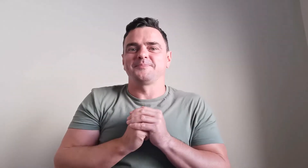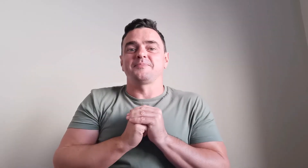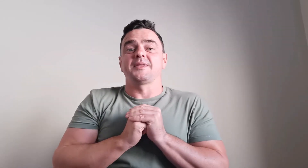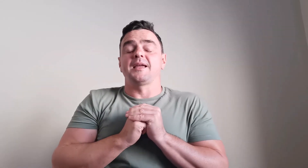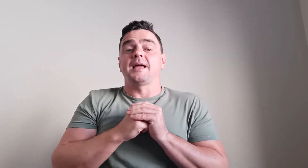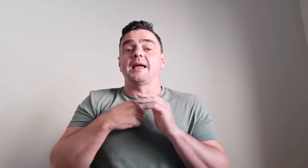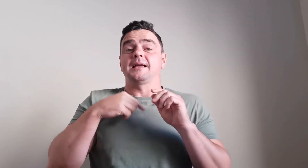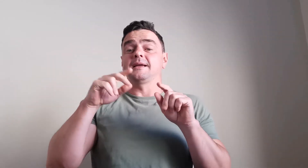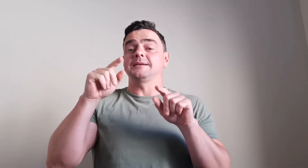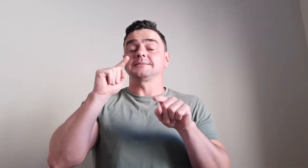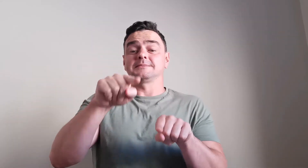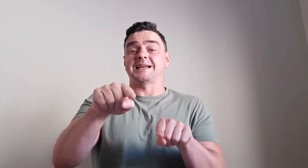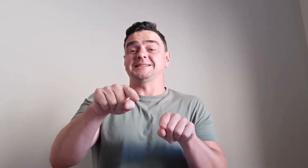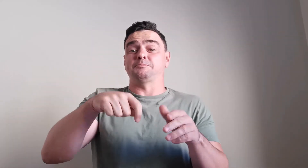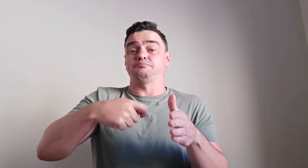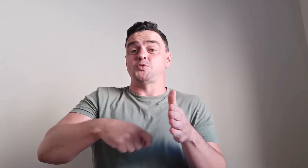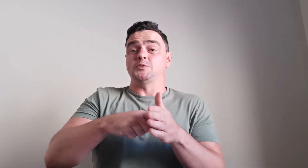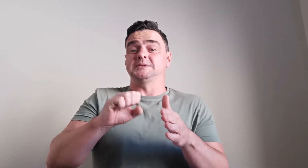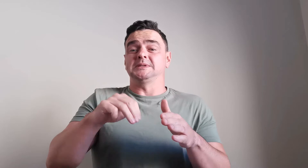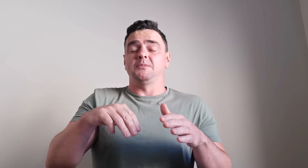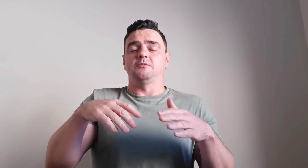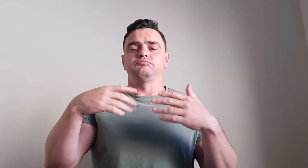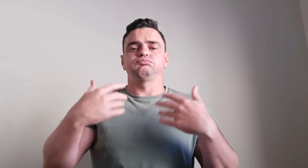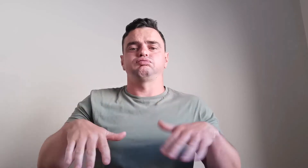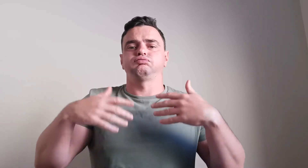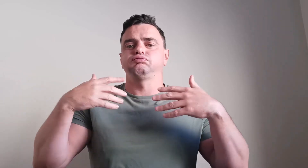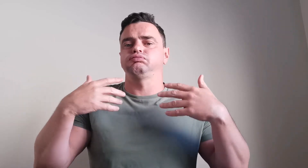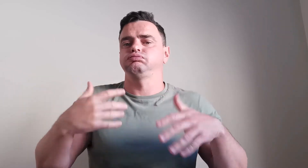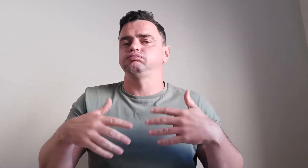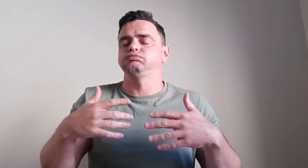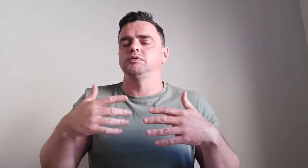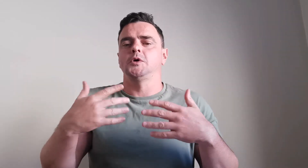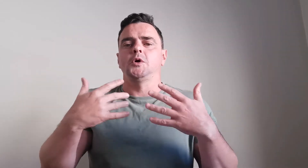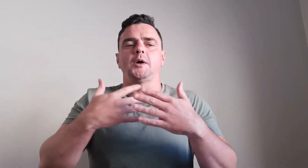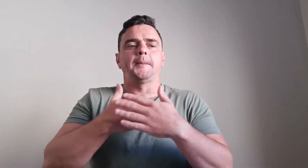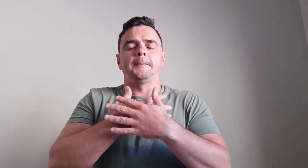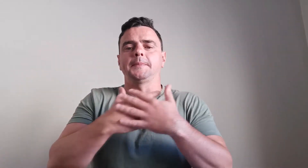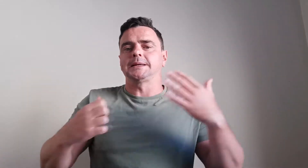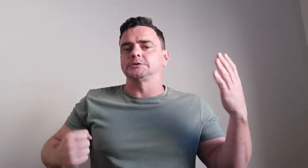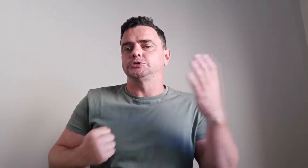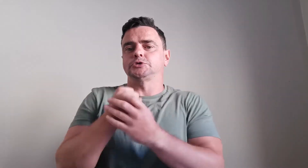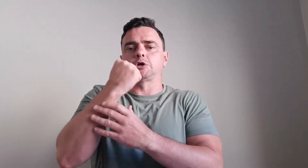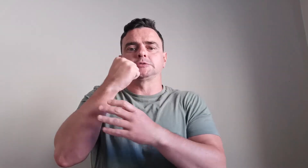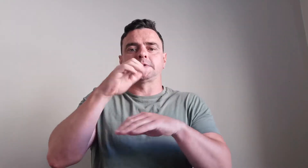of a set of values. Again, far easier for students to achieve understanding. The STEM project has been extraordinarily